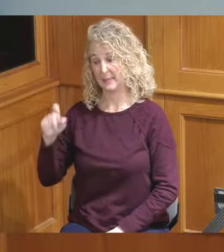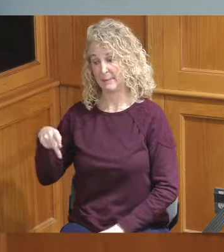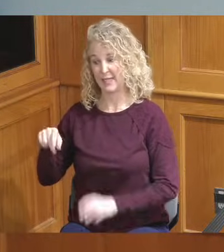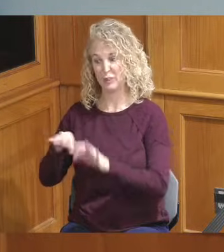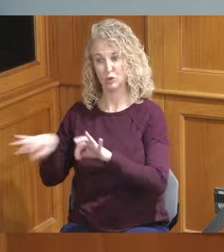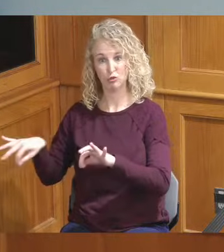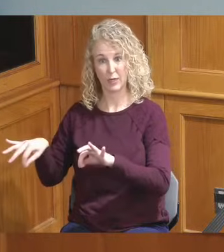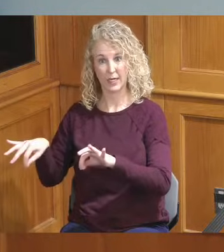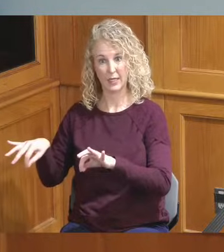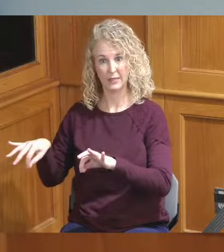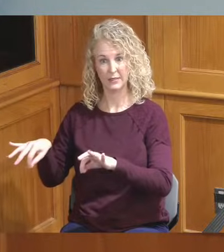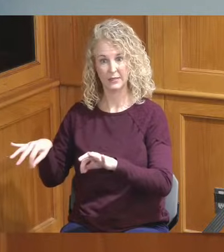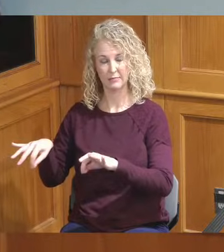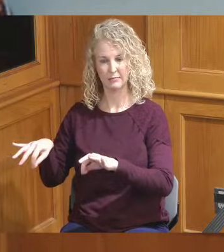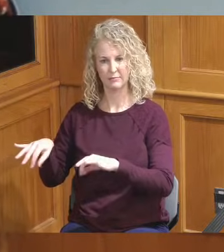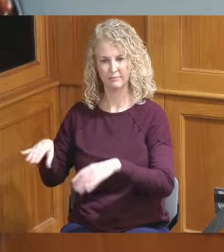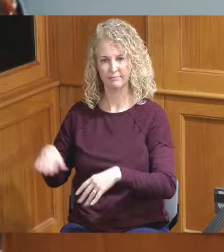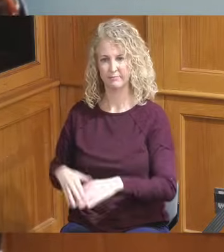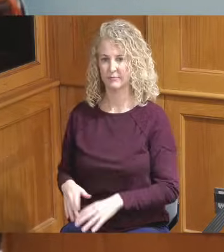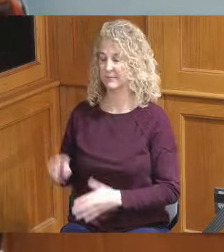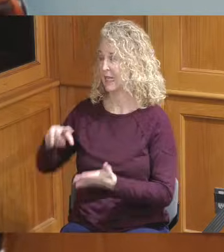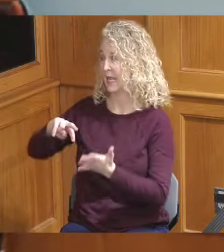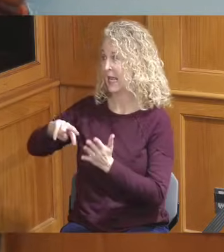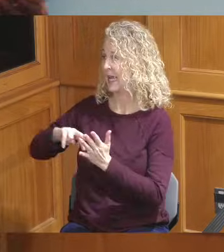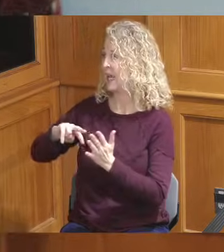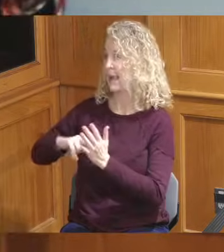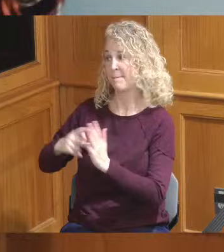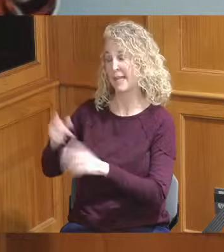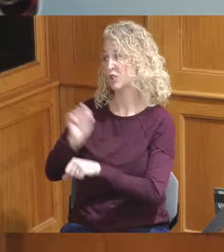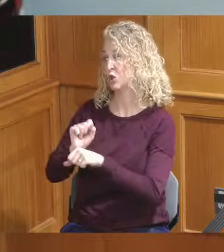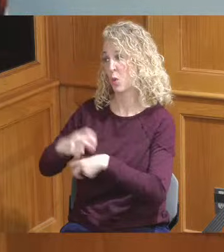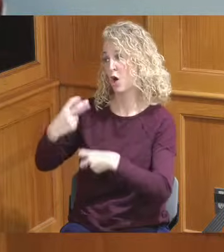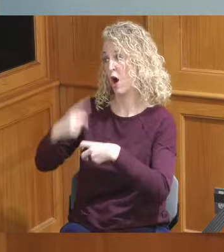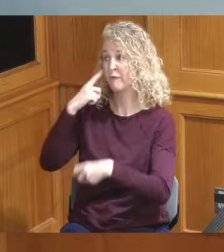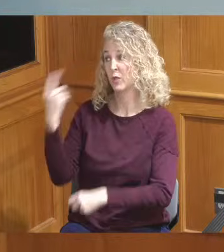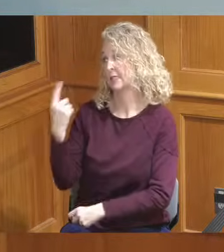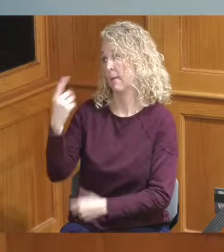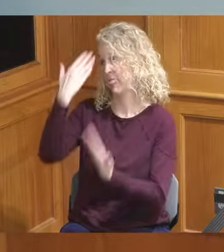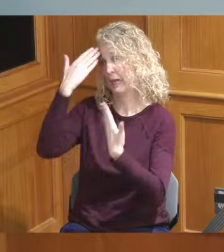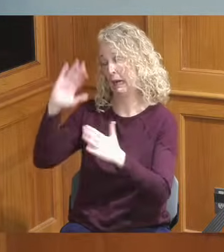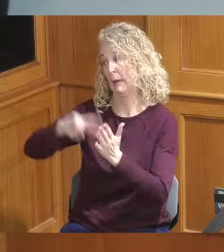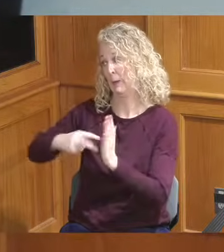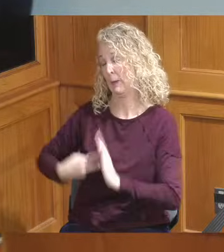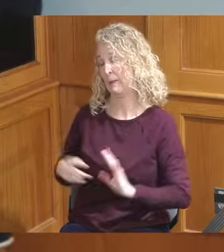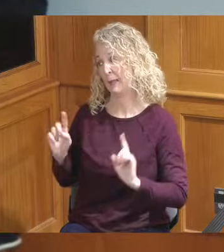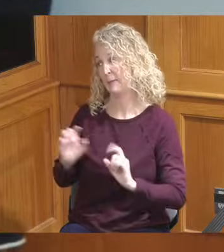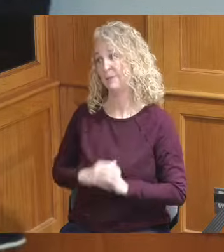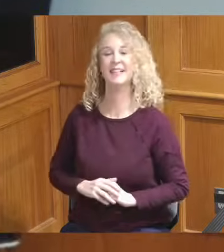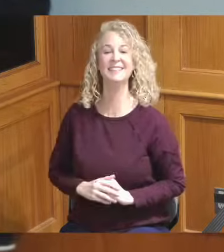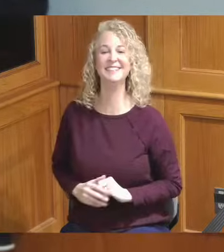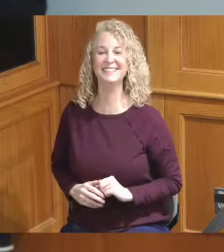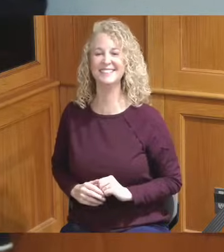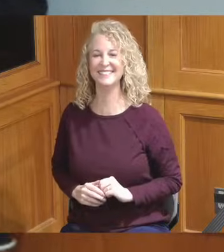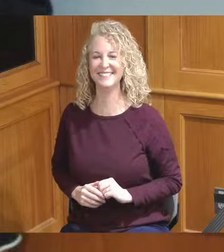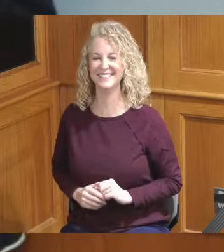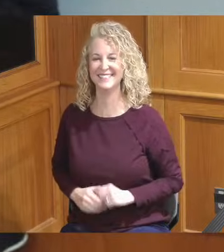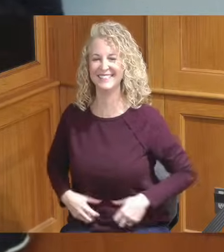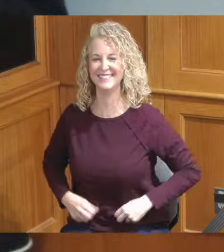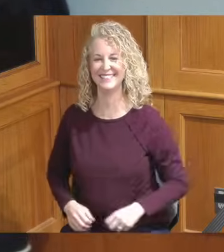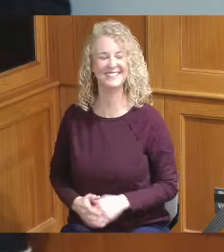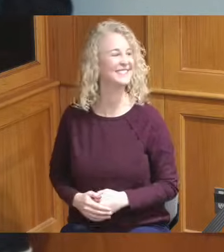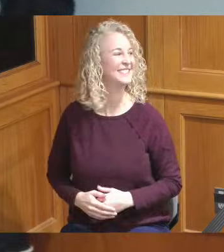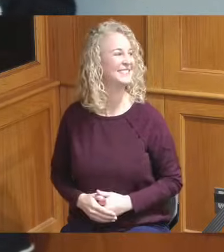I know that stands for something you work very hard for. he serves as a he serves as as a chief